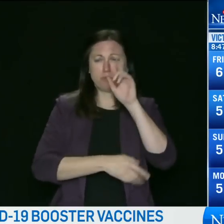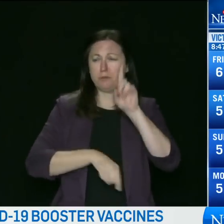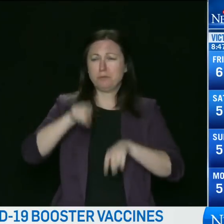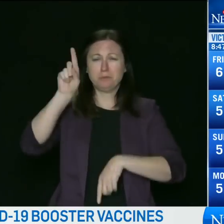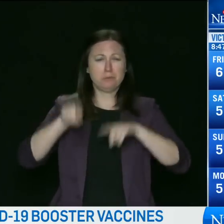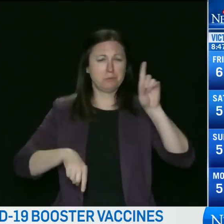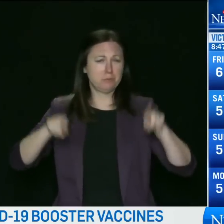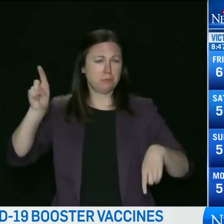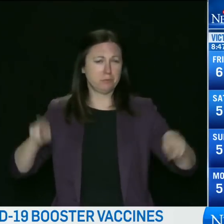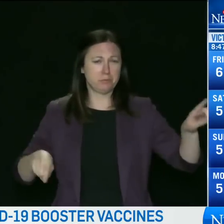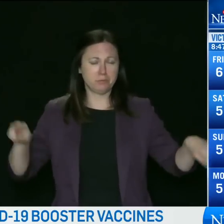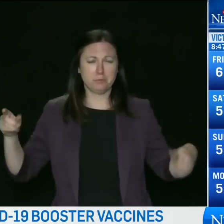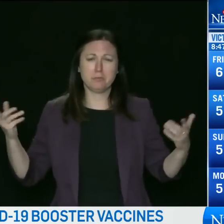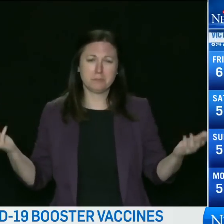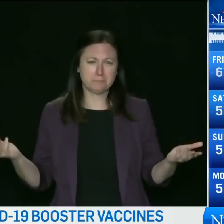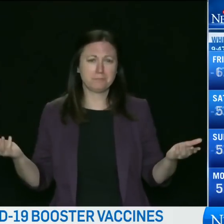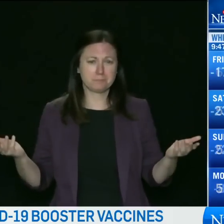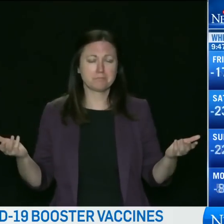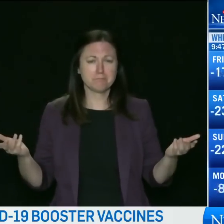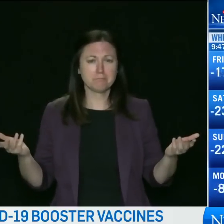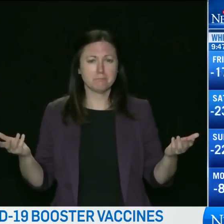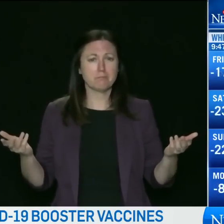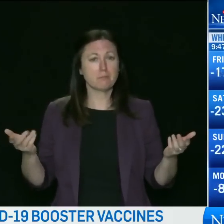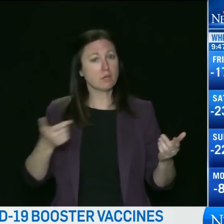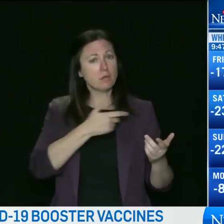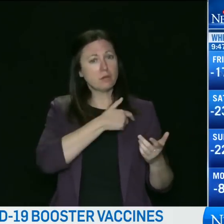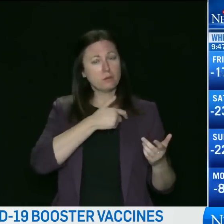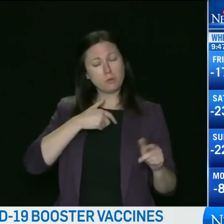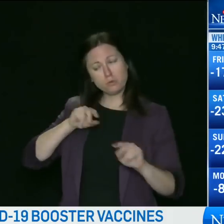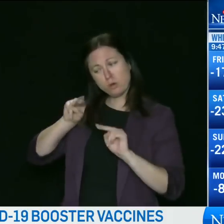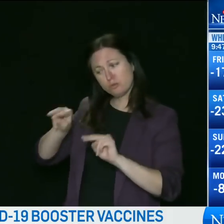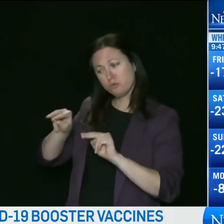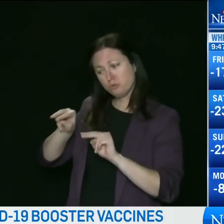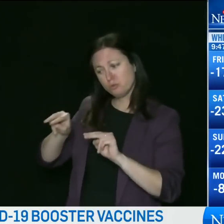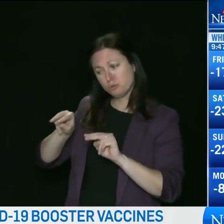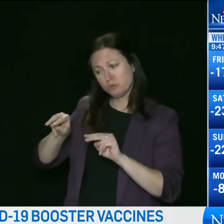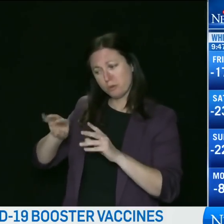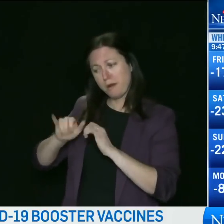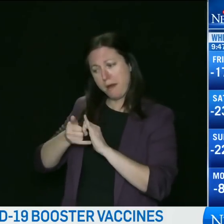IN EUROPE, IN THE USA, AND HERE IN CANADA, IT'S DIFFERENT